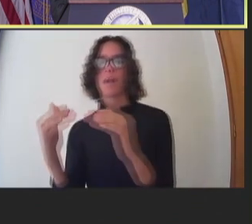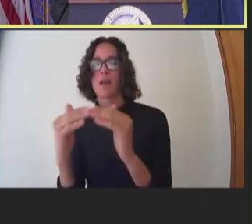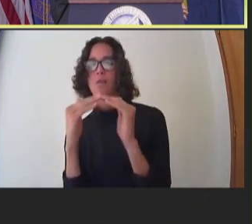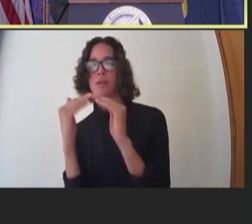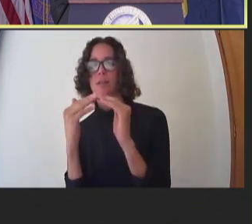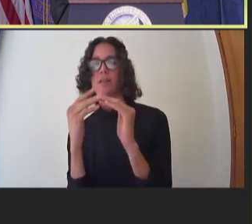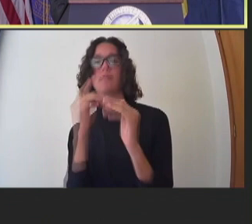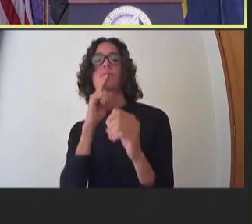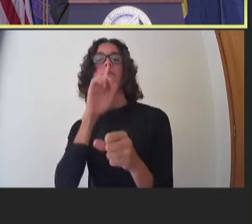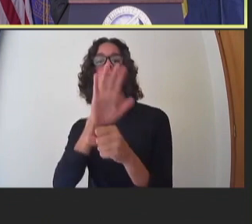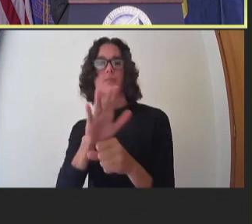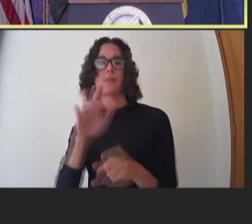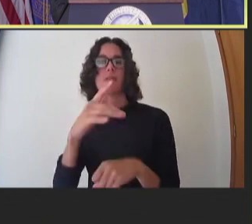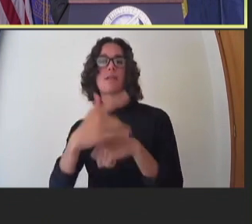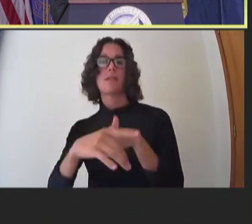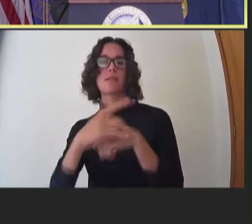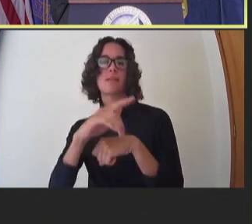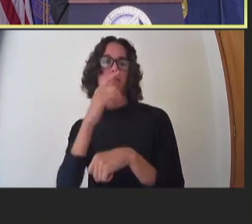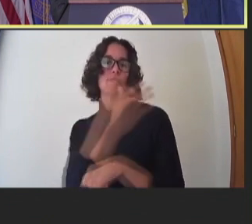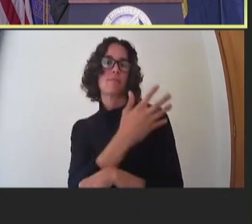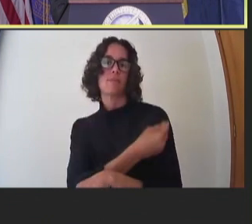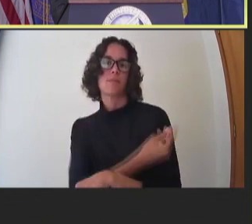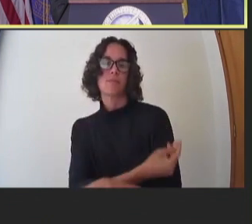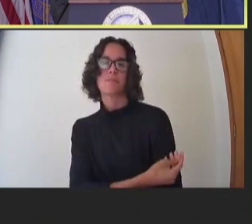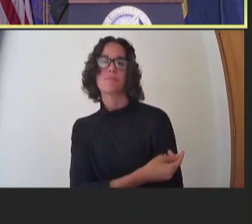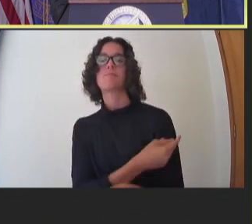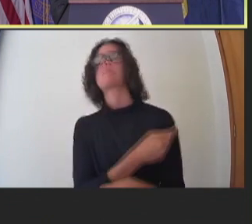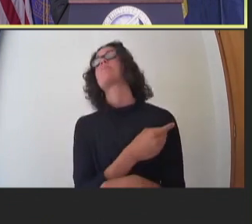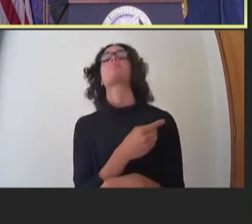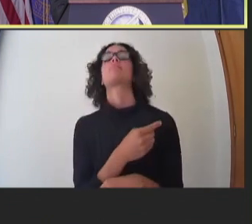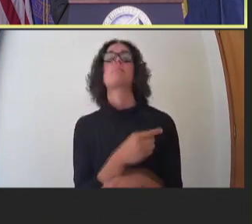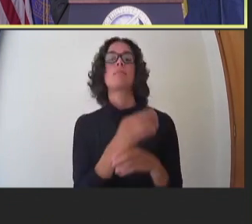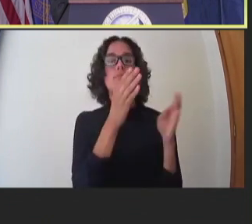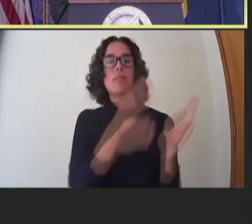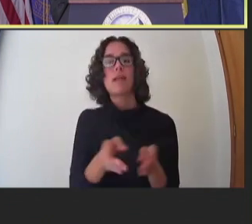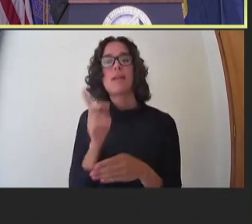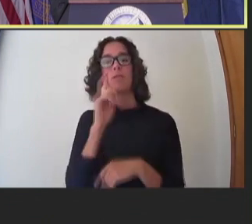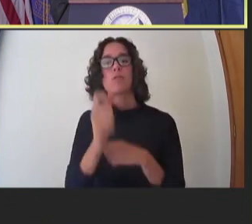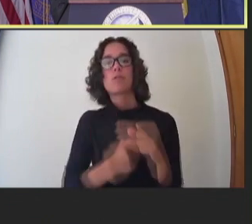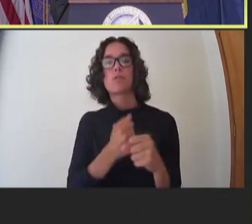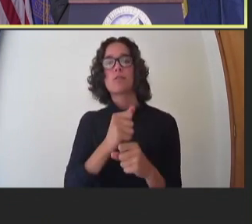Our presentations on lessons learned and planning for the 2024-'25 fall and wetter respiratory